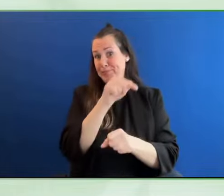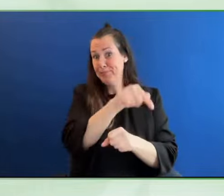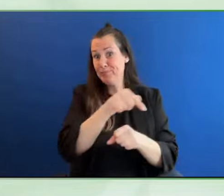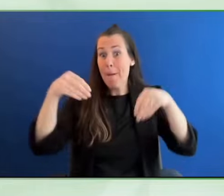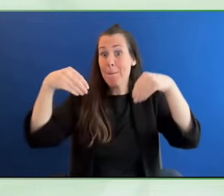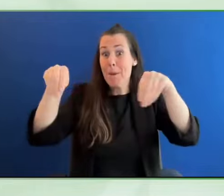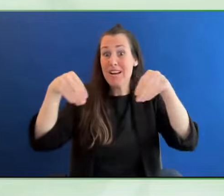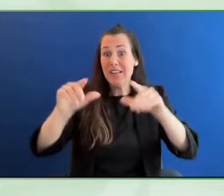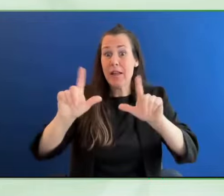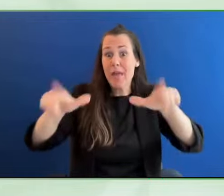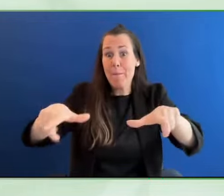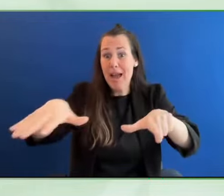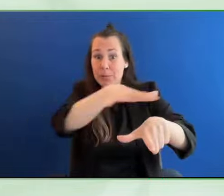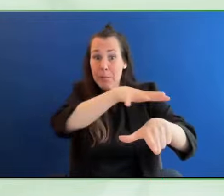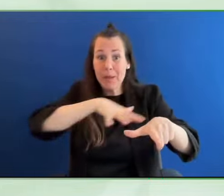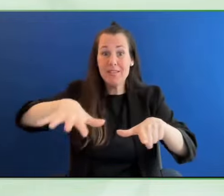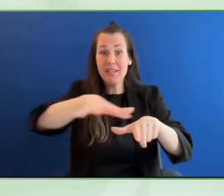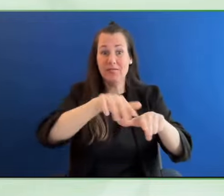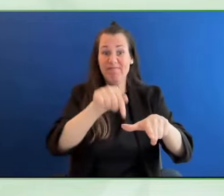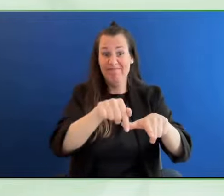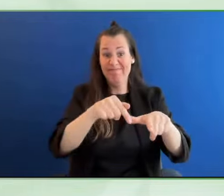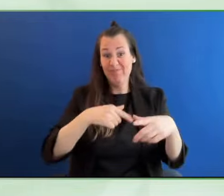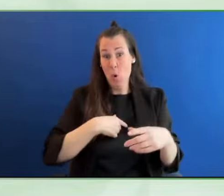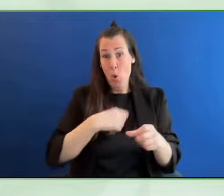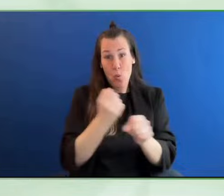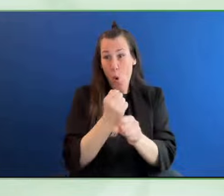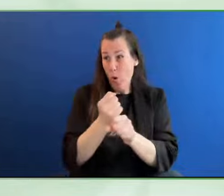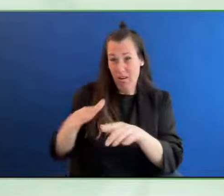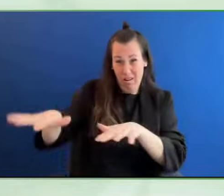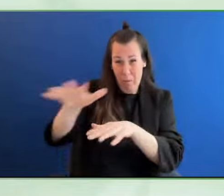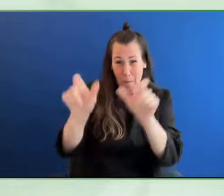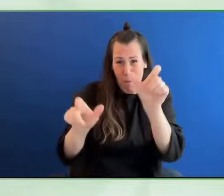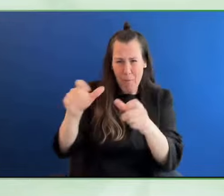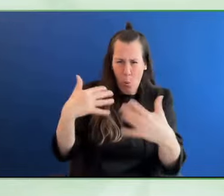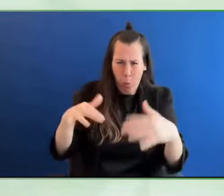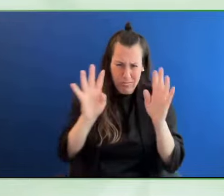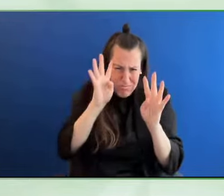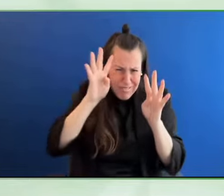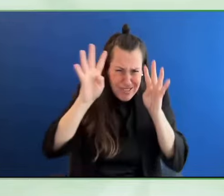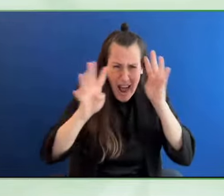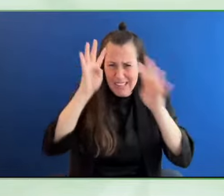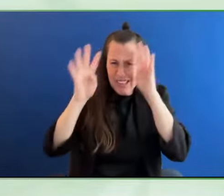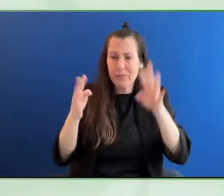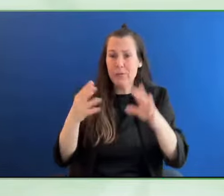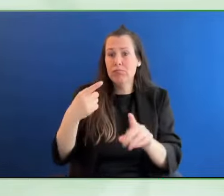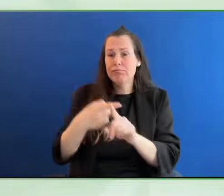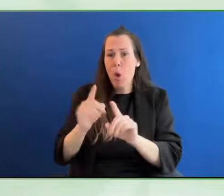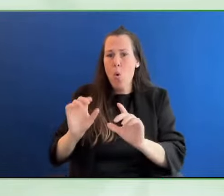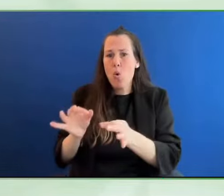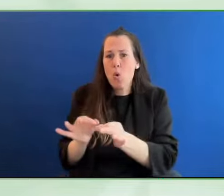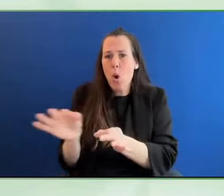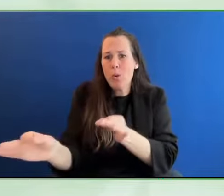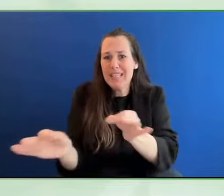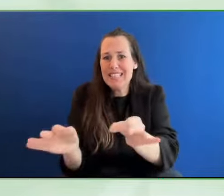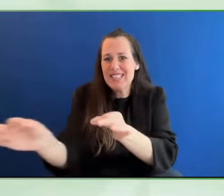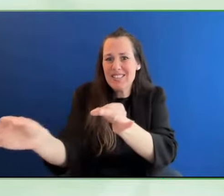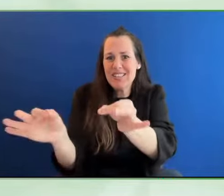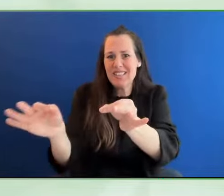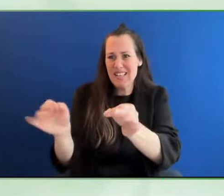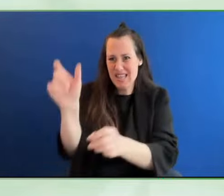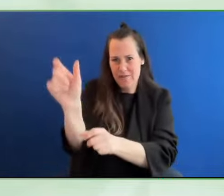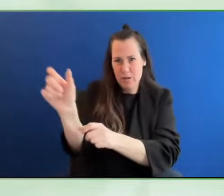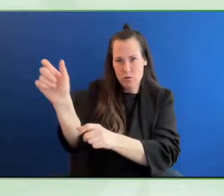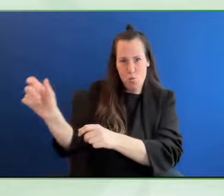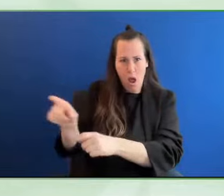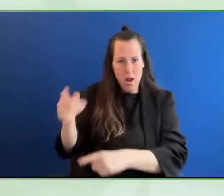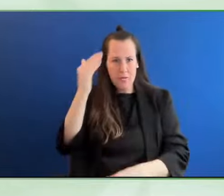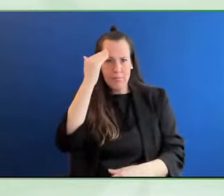And then I have the privilege of working with partners throughout the organisation.